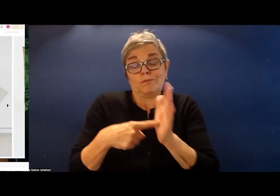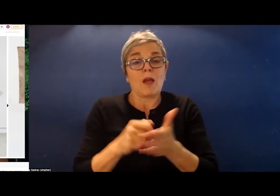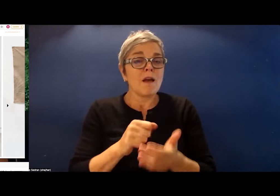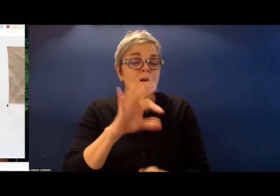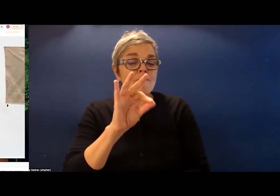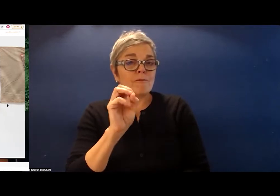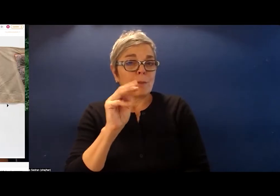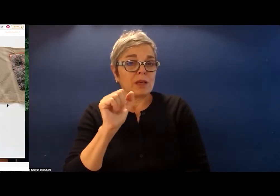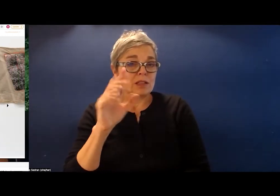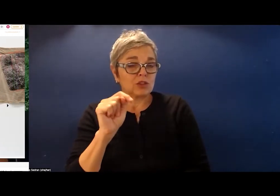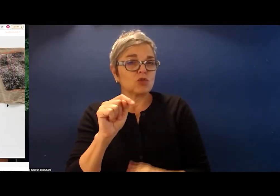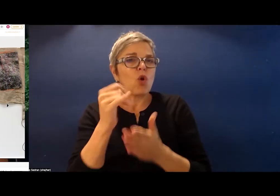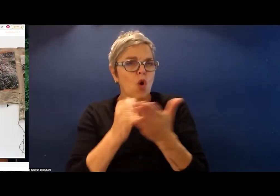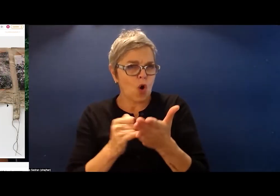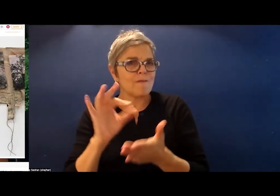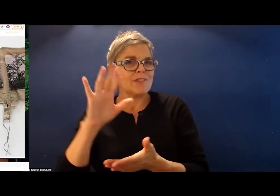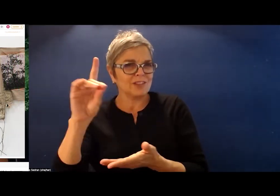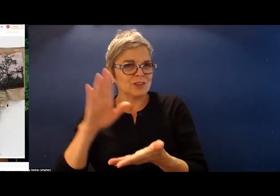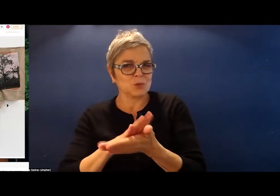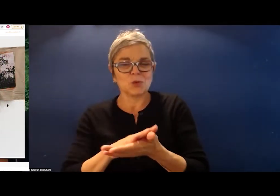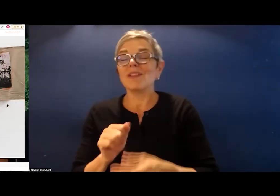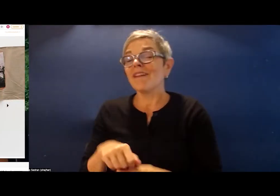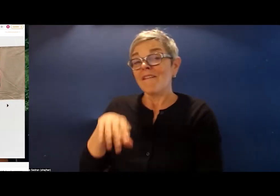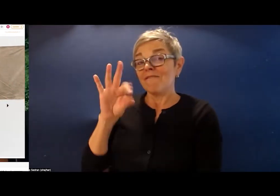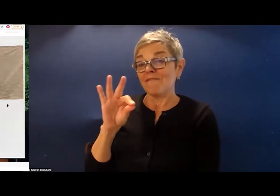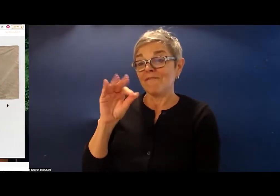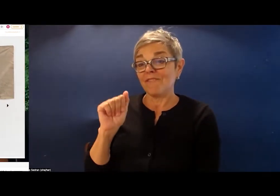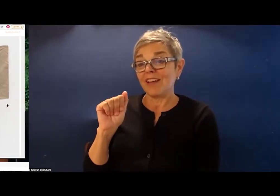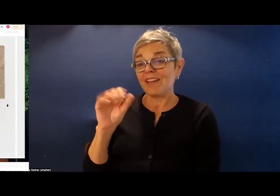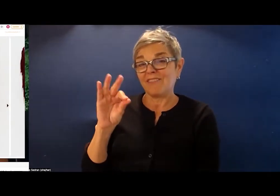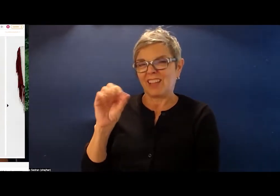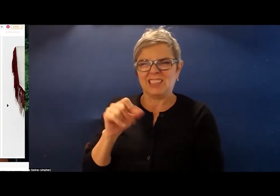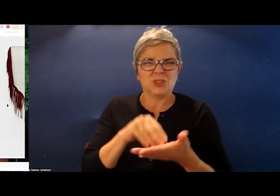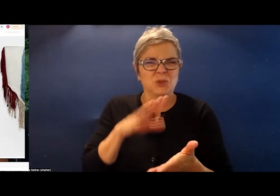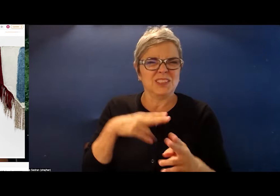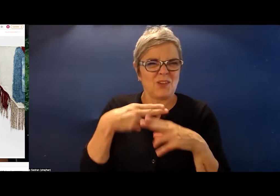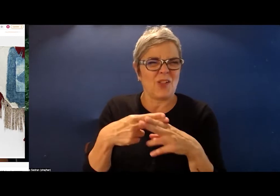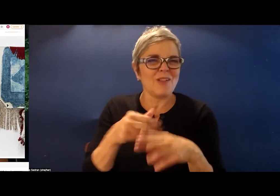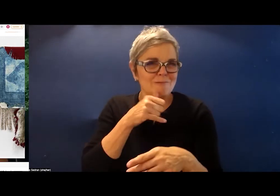Chase: The Feminist Art Field School, or FAFS as some of our students like to call it, was an online course